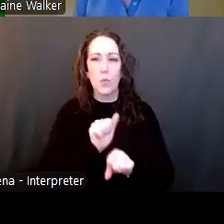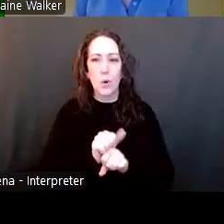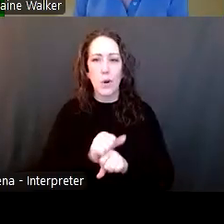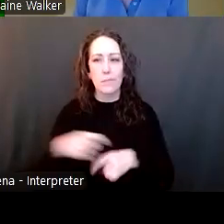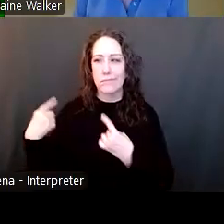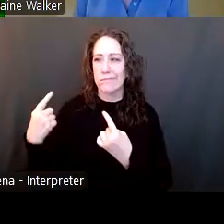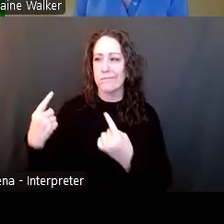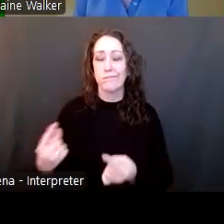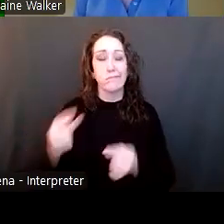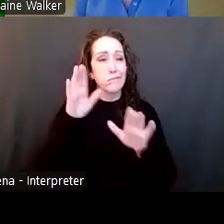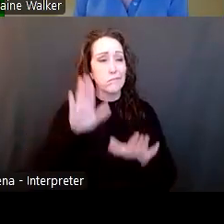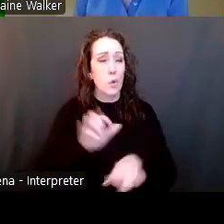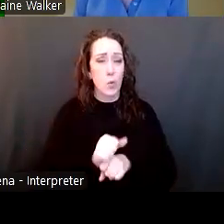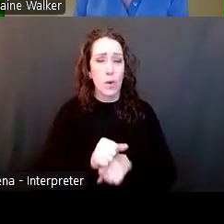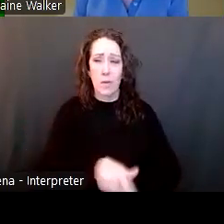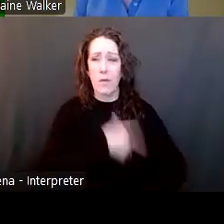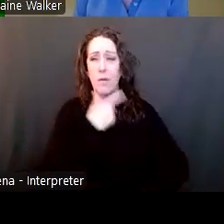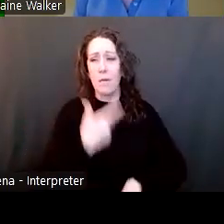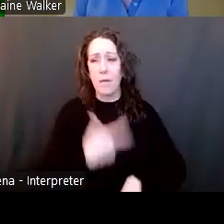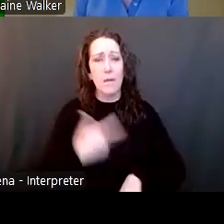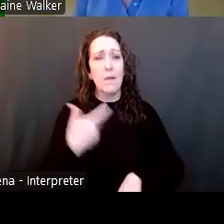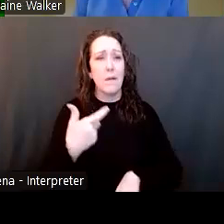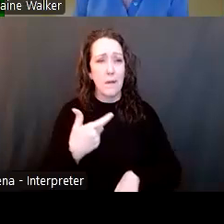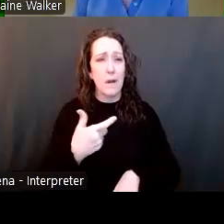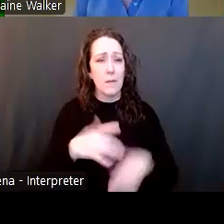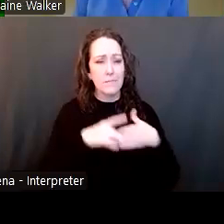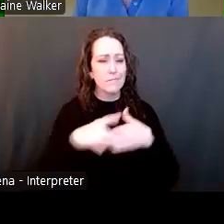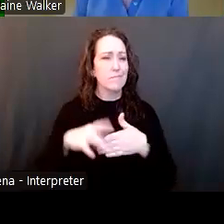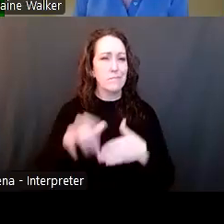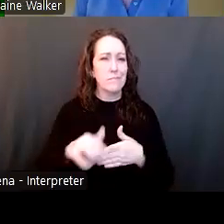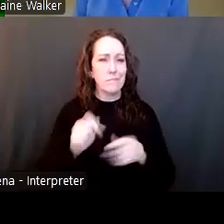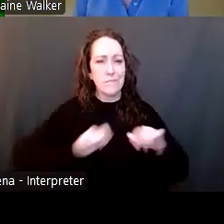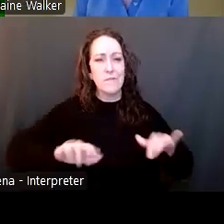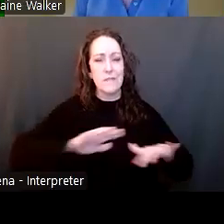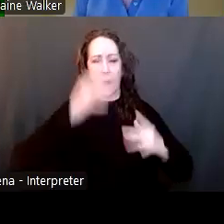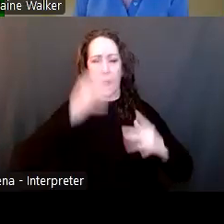work for a long time really a leader in the field the thought leader in the field and